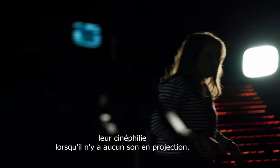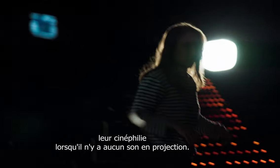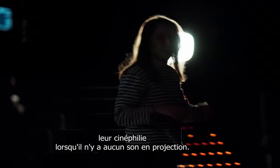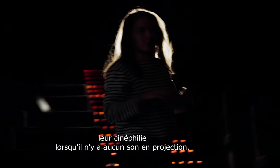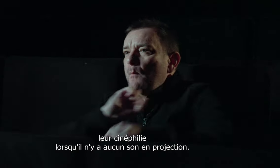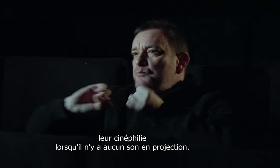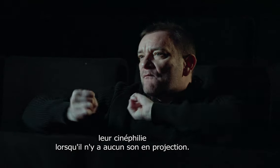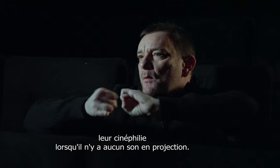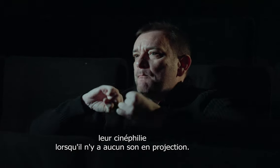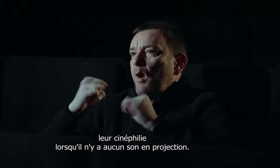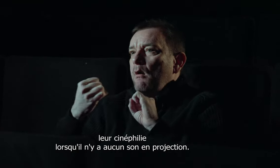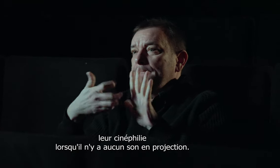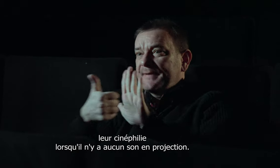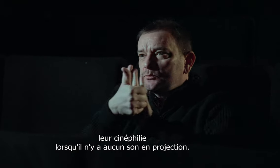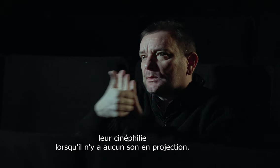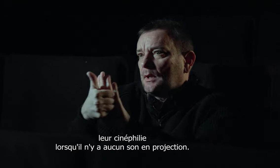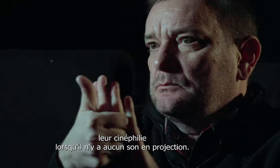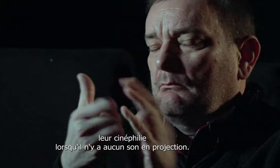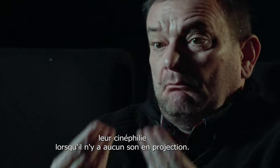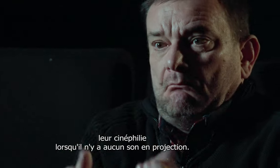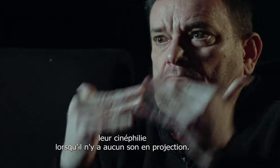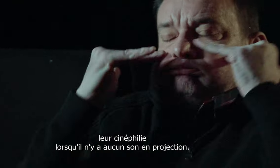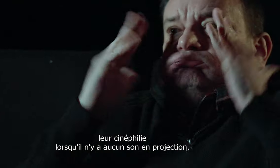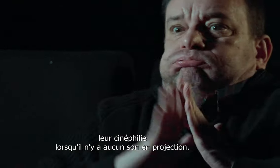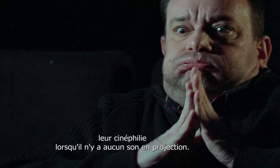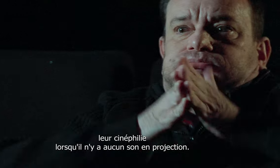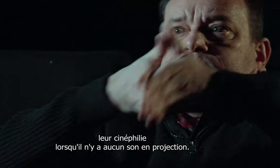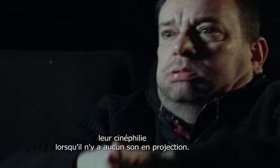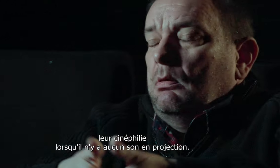when there is no sound projected.